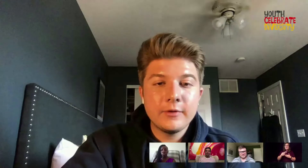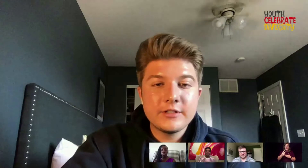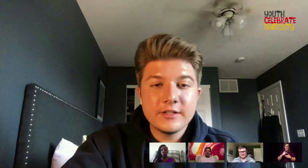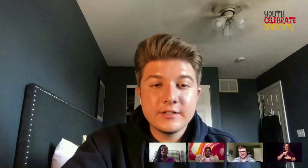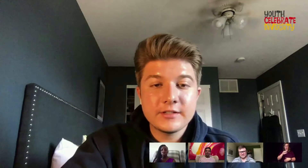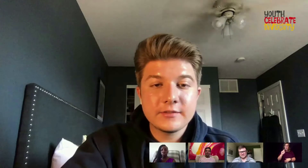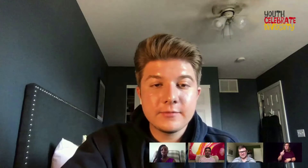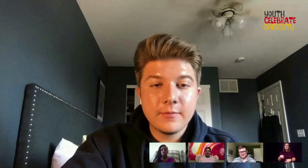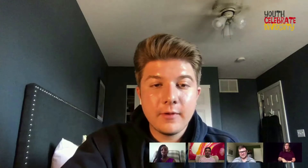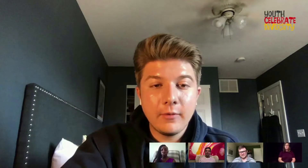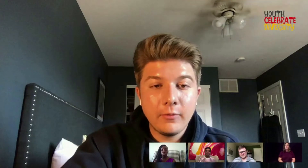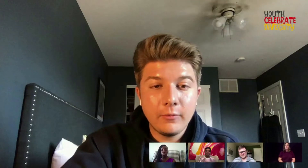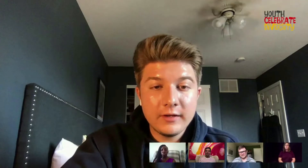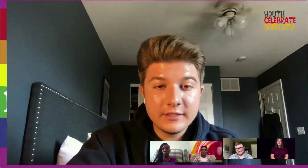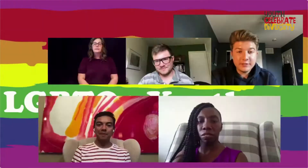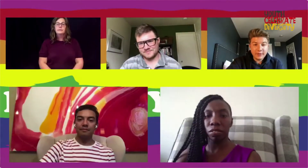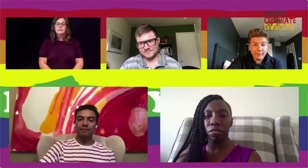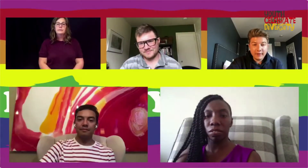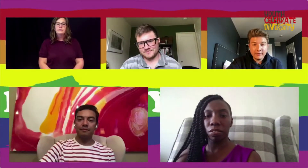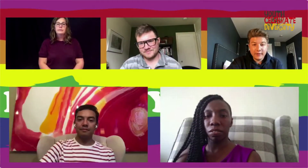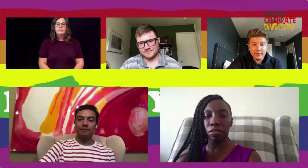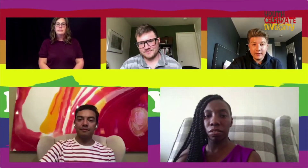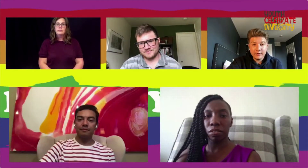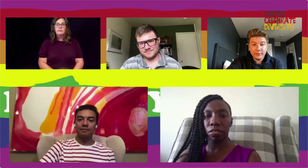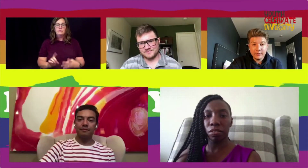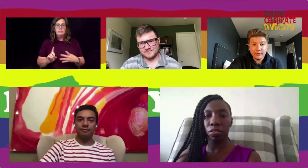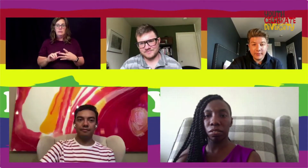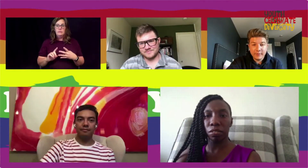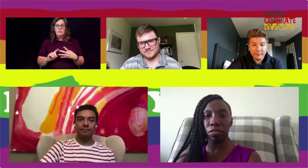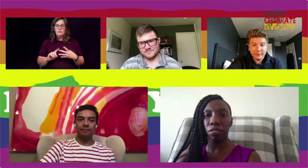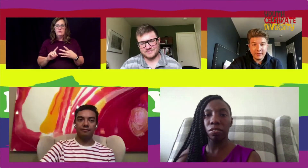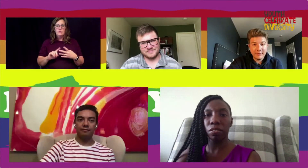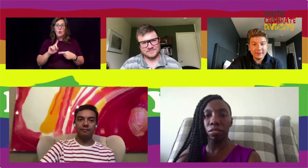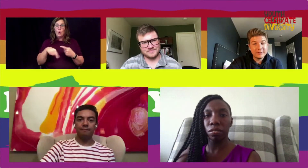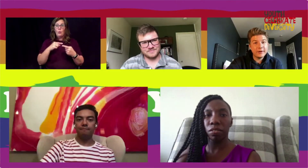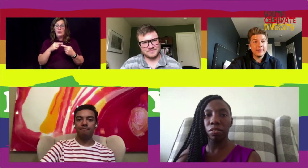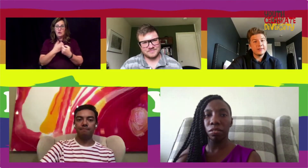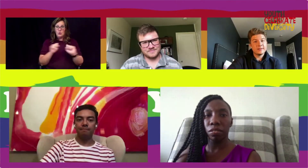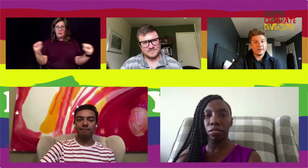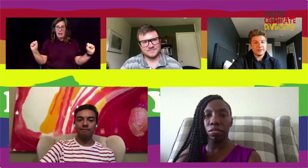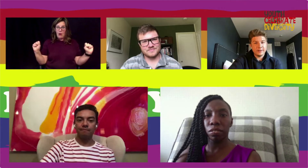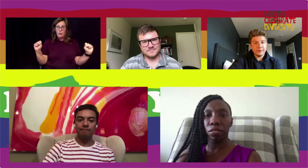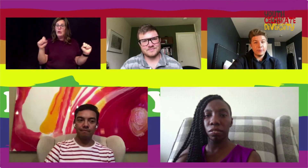which is when did you come out and who were the people you came out to and this is also